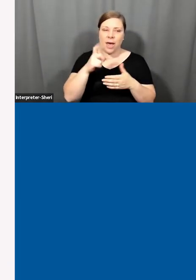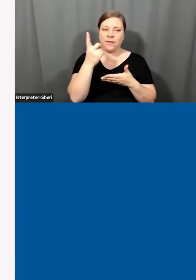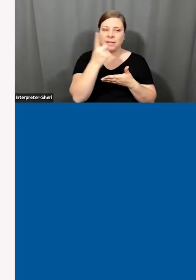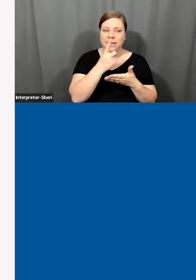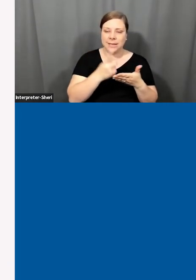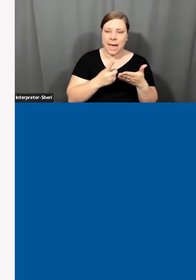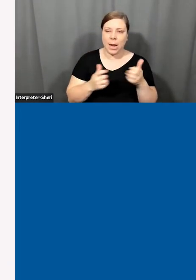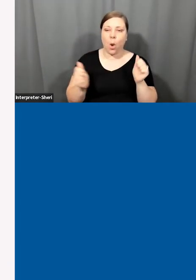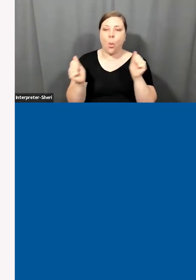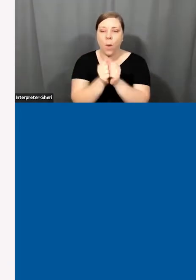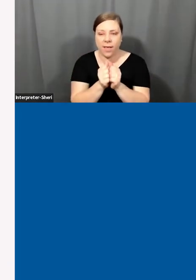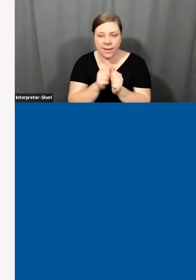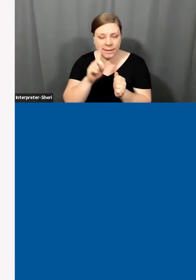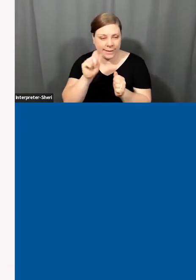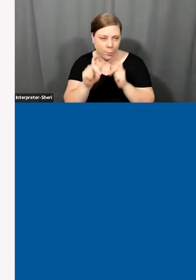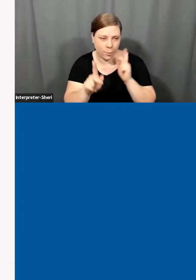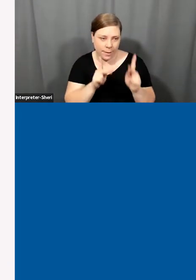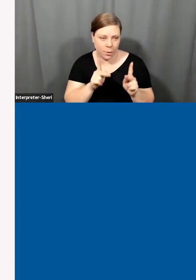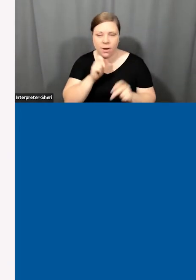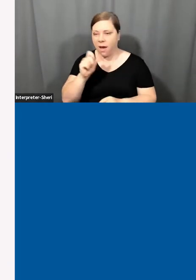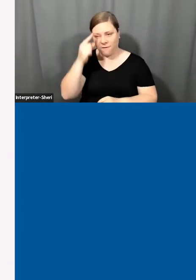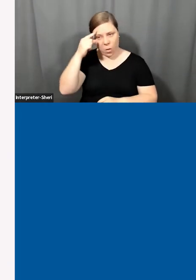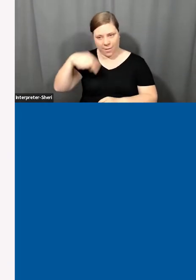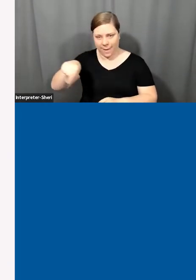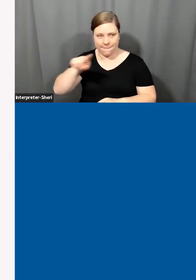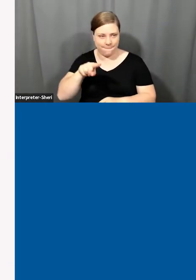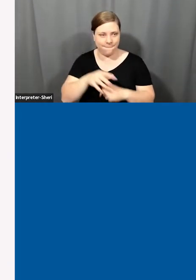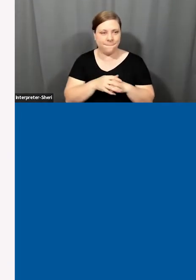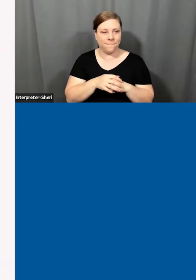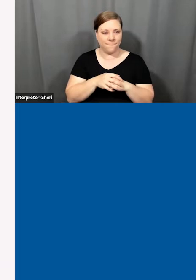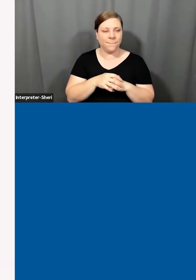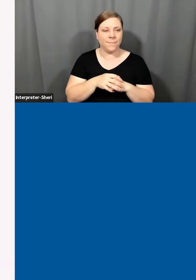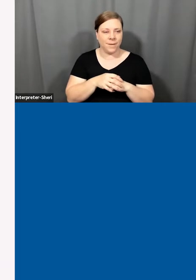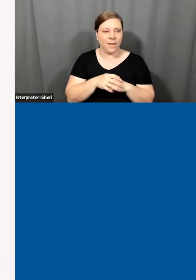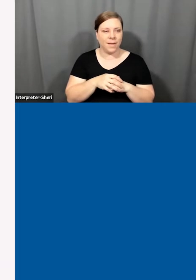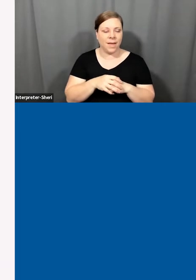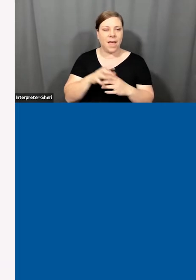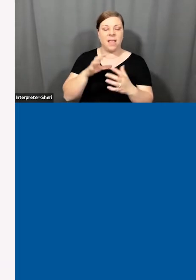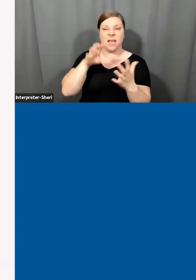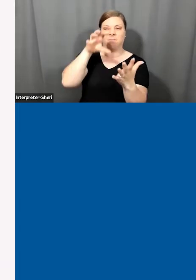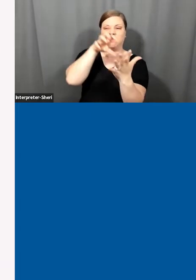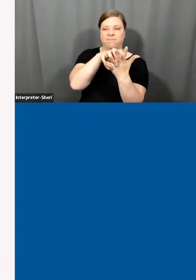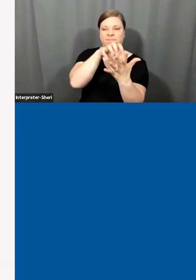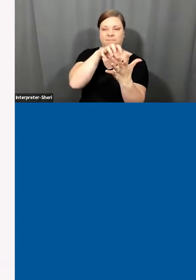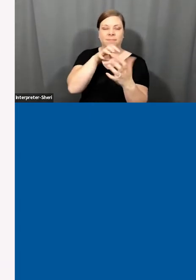Social media access is a basic human right and I bolded the words with and human right. Instead of using italics,